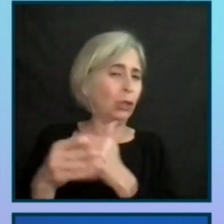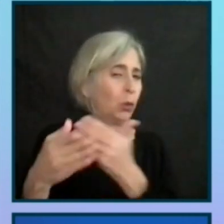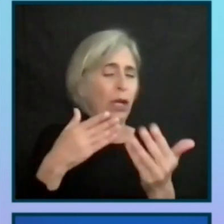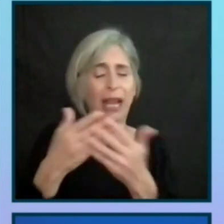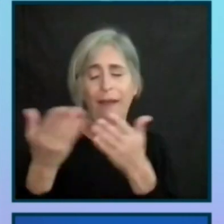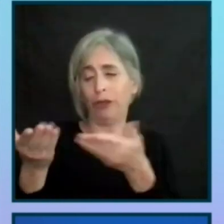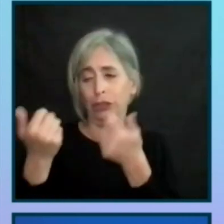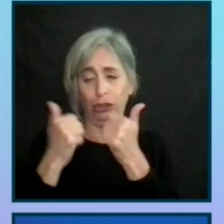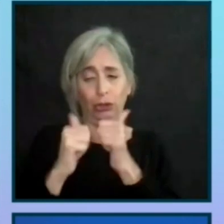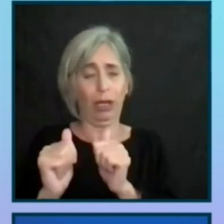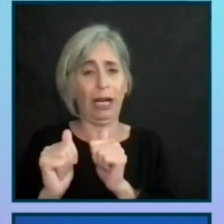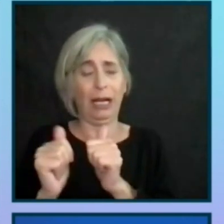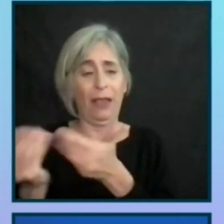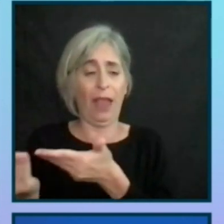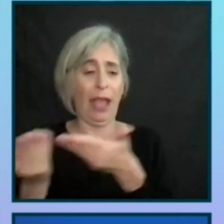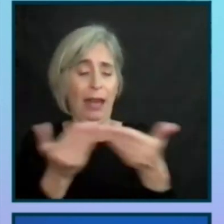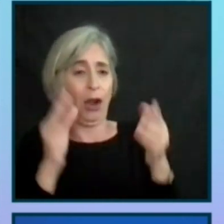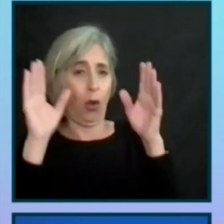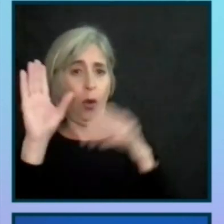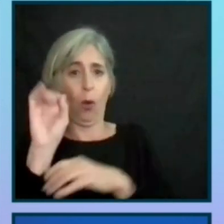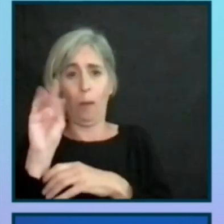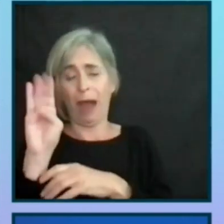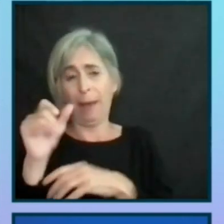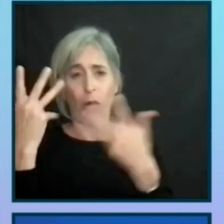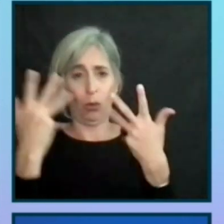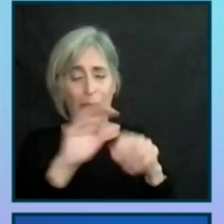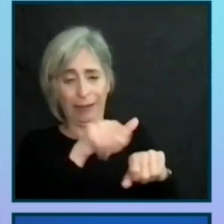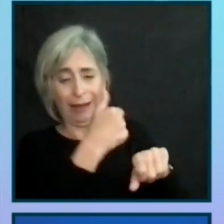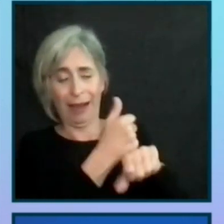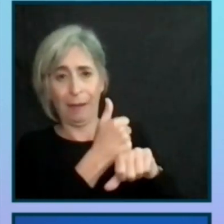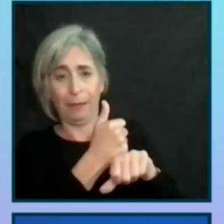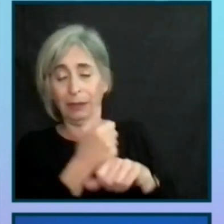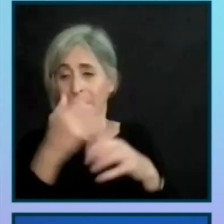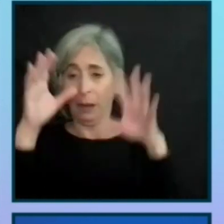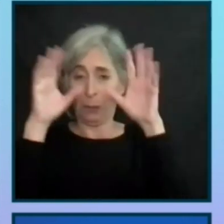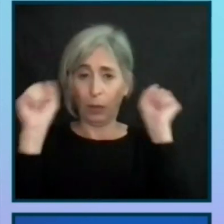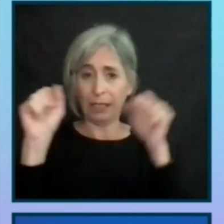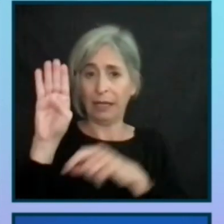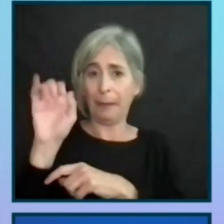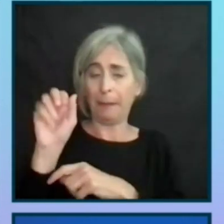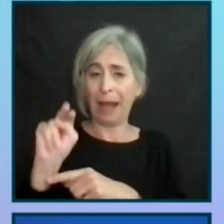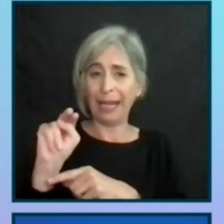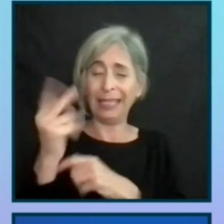by President Obama and President Biden promised it and is doing a little bit of work.